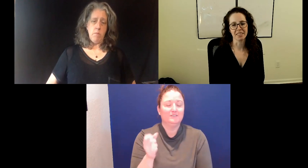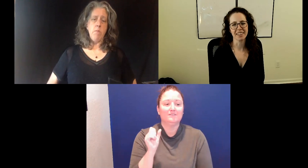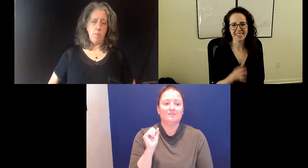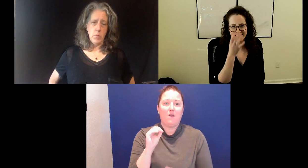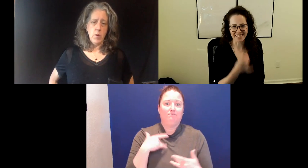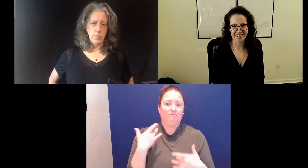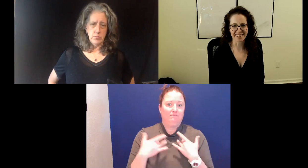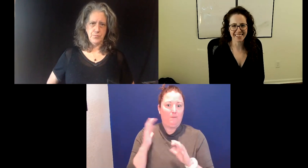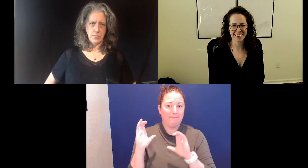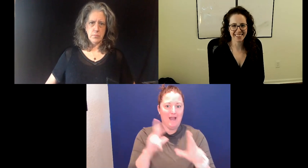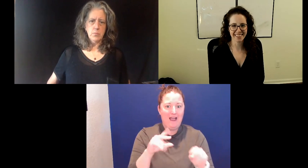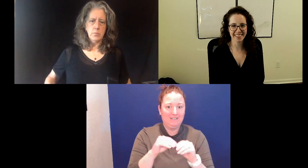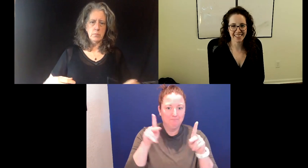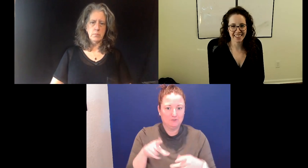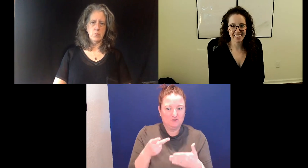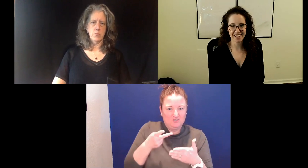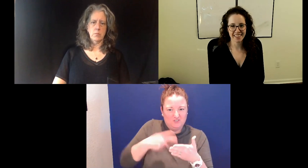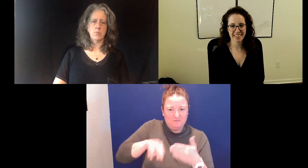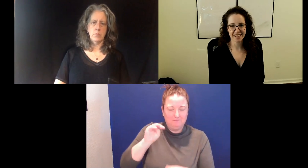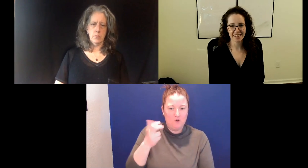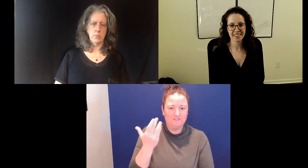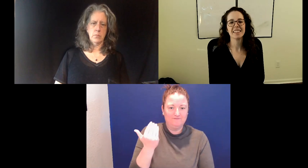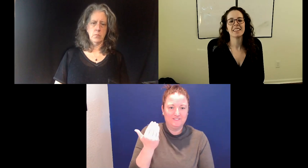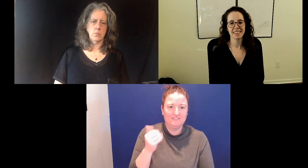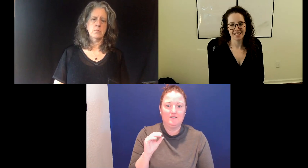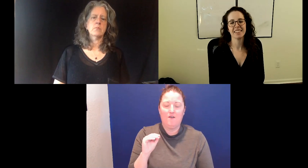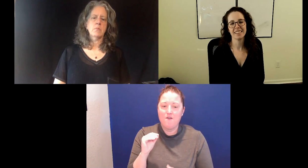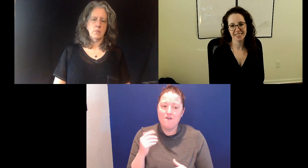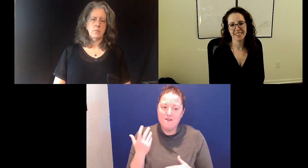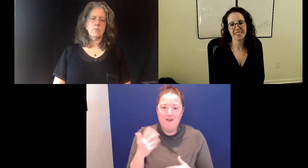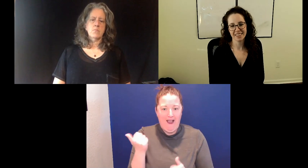been there ever since so i'm really excited to be able to get back in person in two weeks